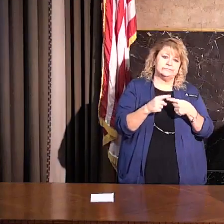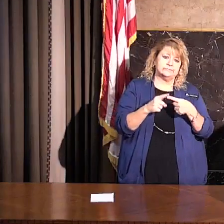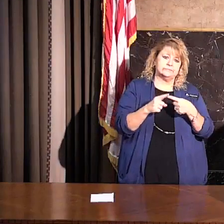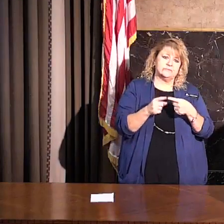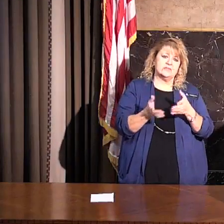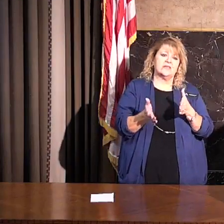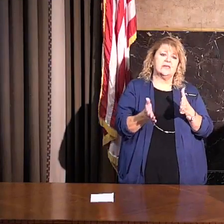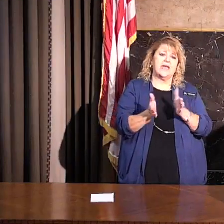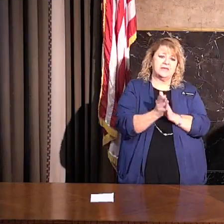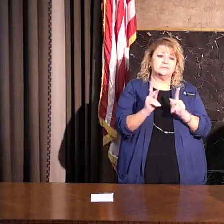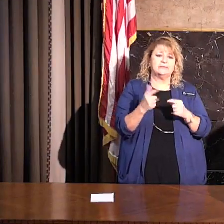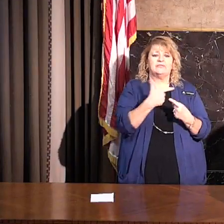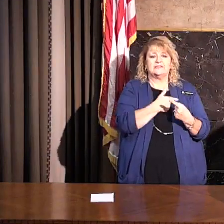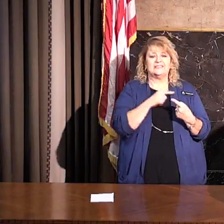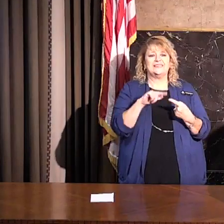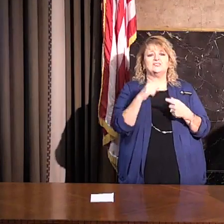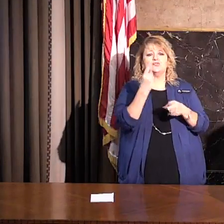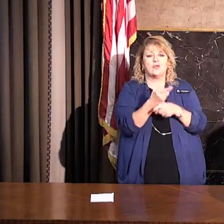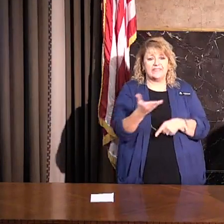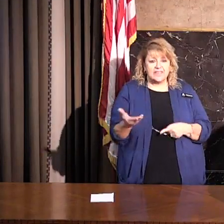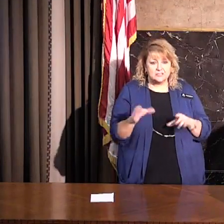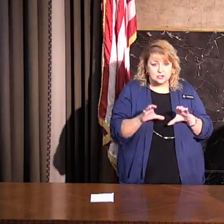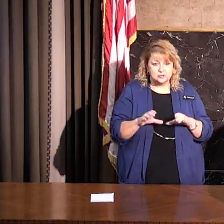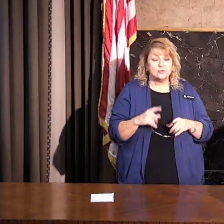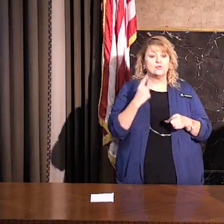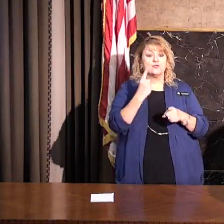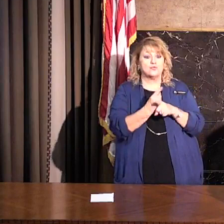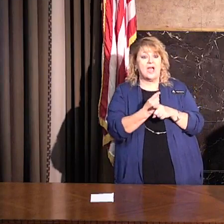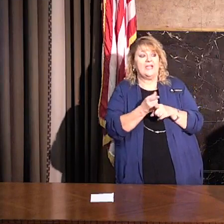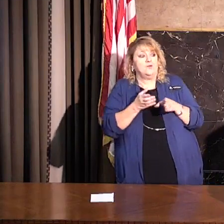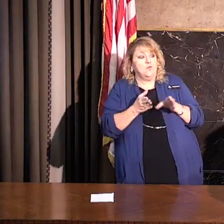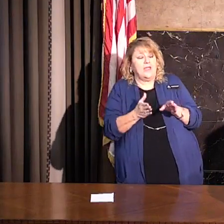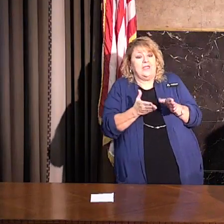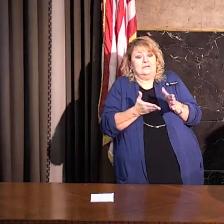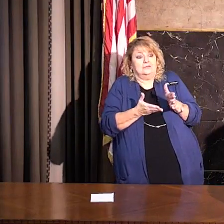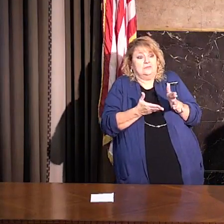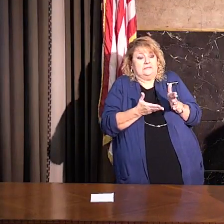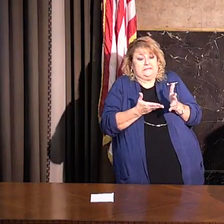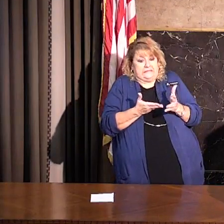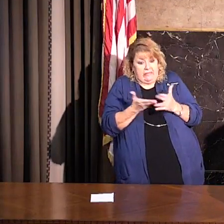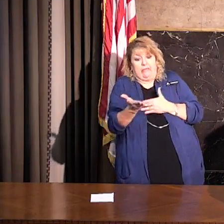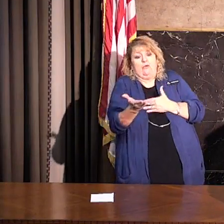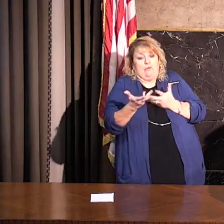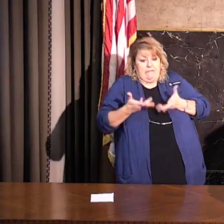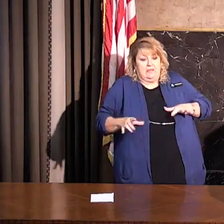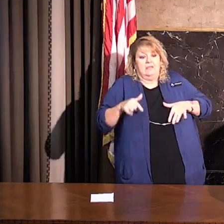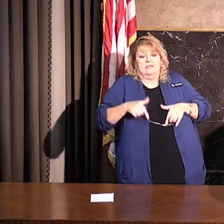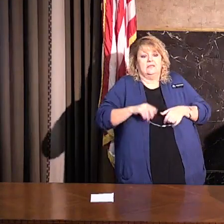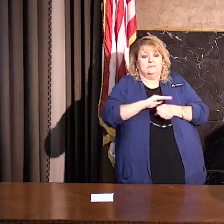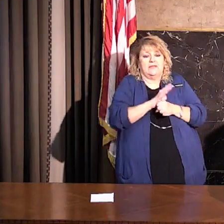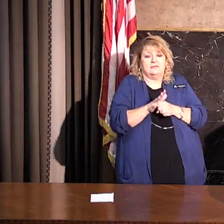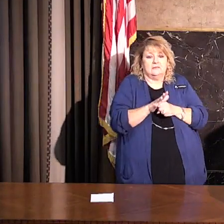the right thing to do. It's the way to get through the pandemic